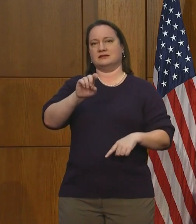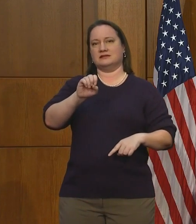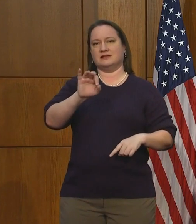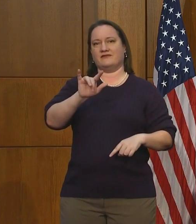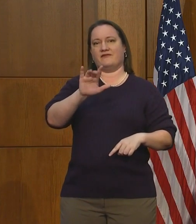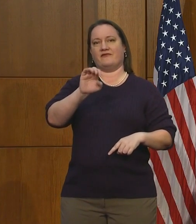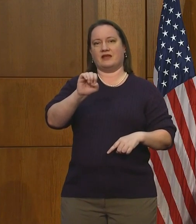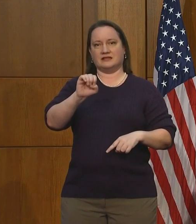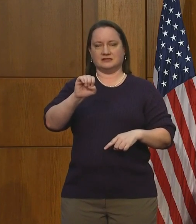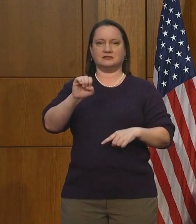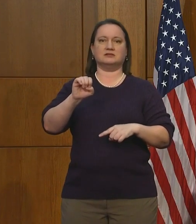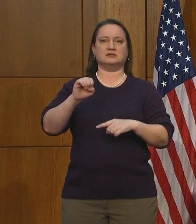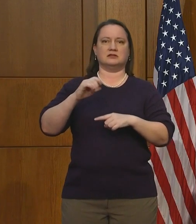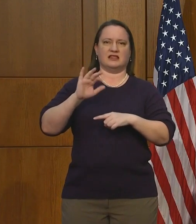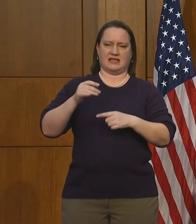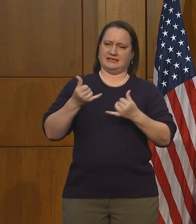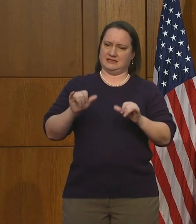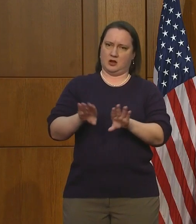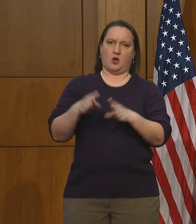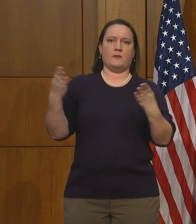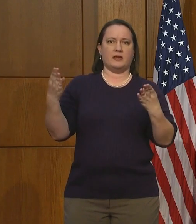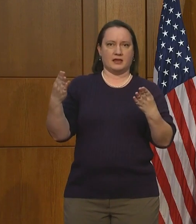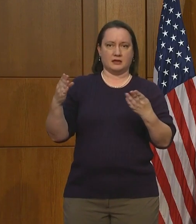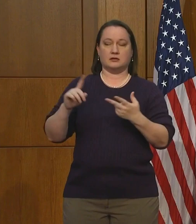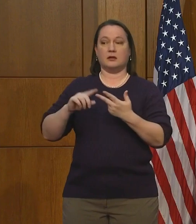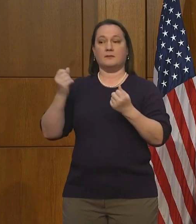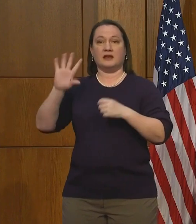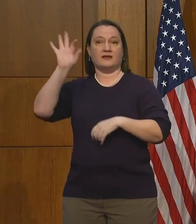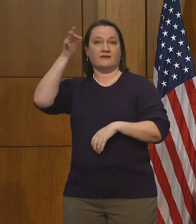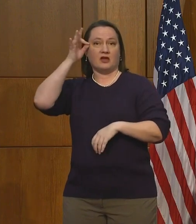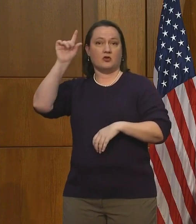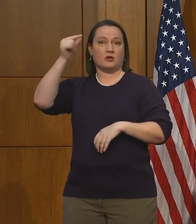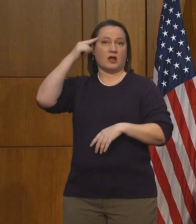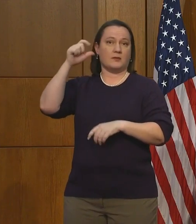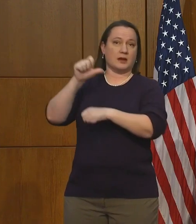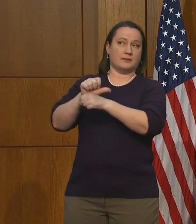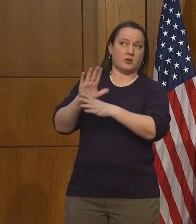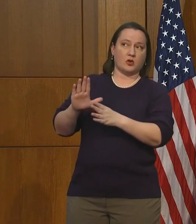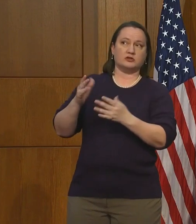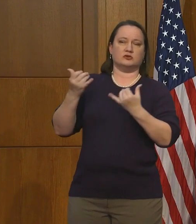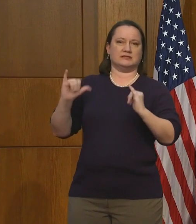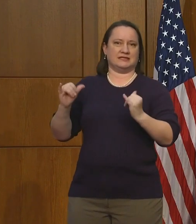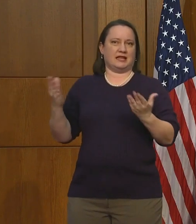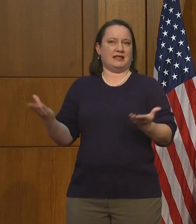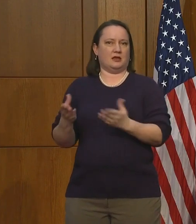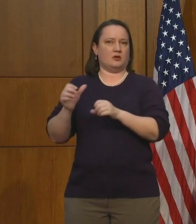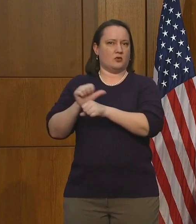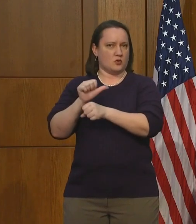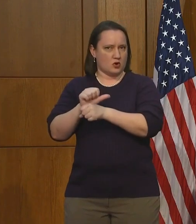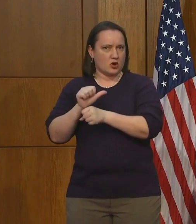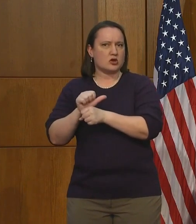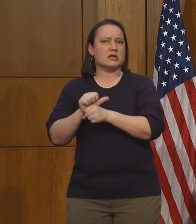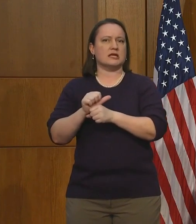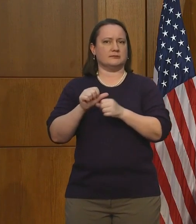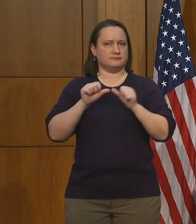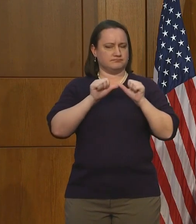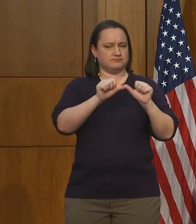REMAINED OPEN THOUGH SHIPYARDS CERTAINLY THE FEDERAL GOVERNMENT HAS REMAINED OPEN WE